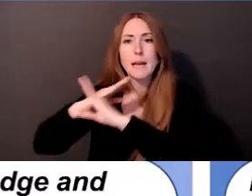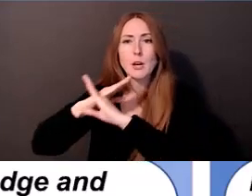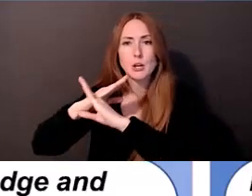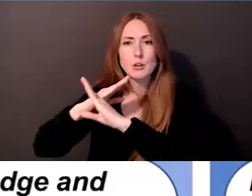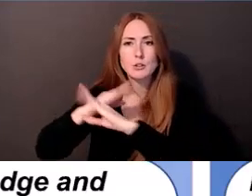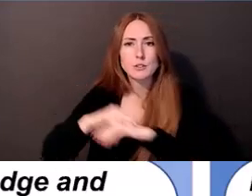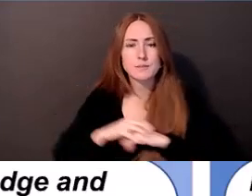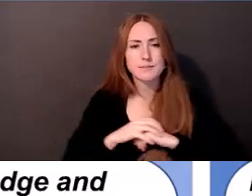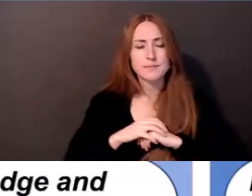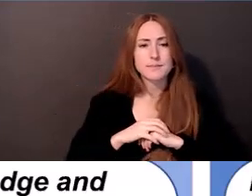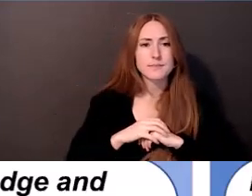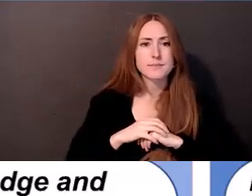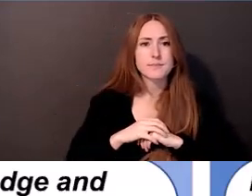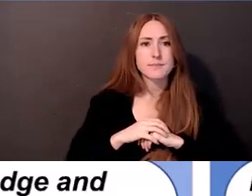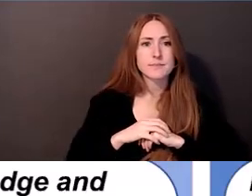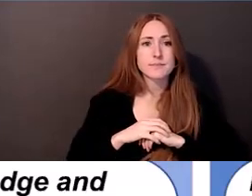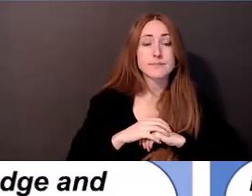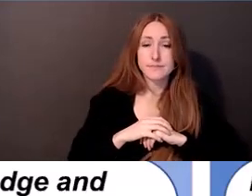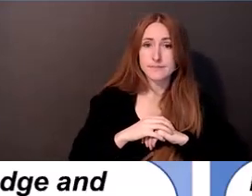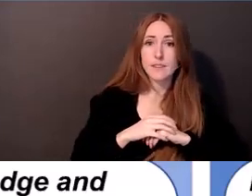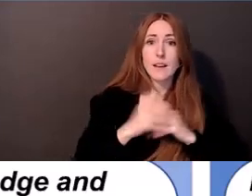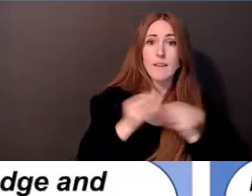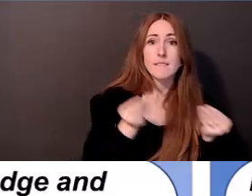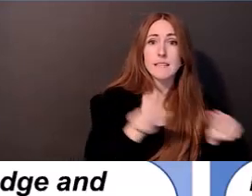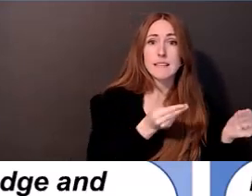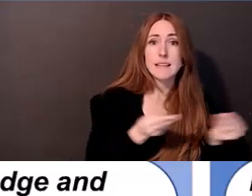The facilitators are labeled with a plus sign.